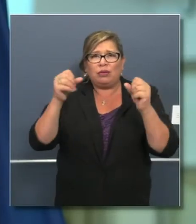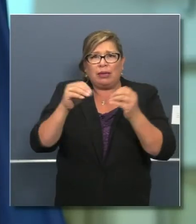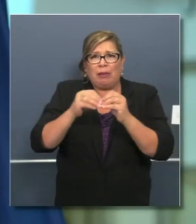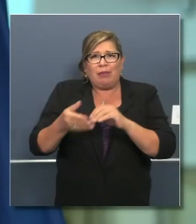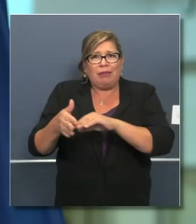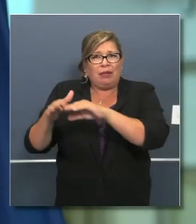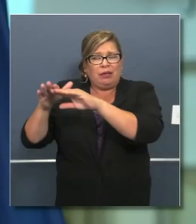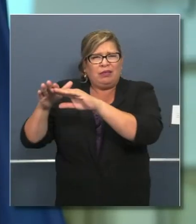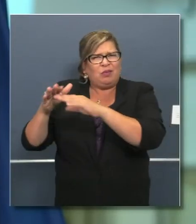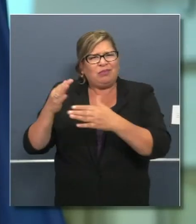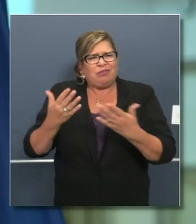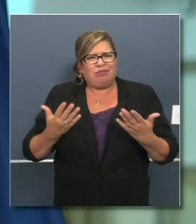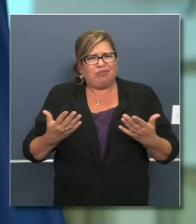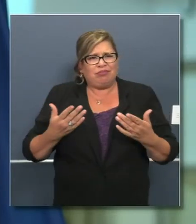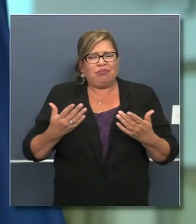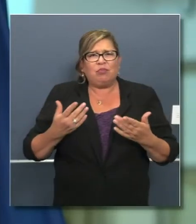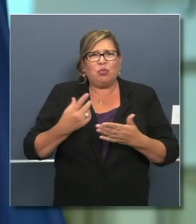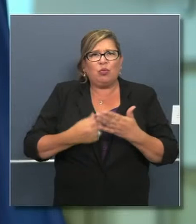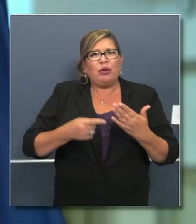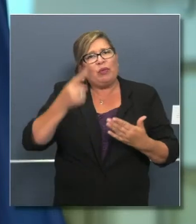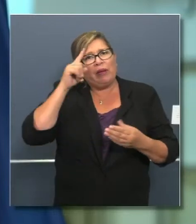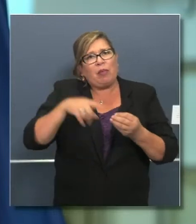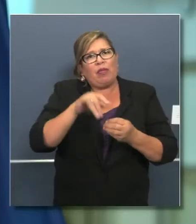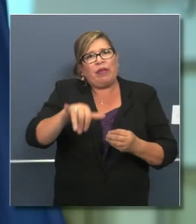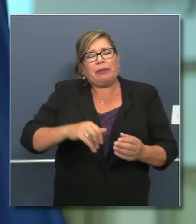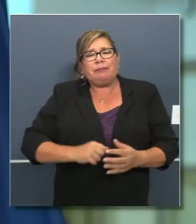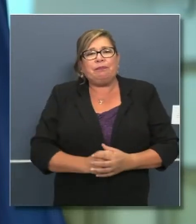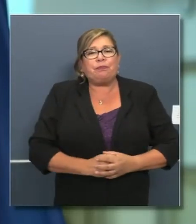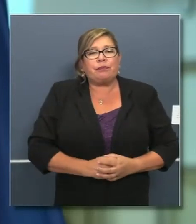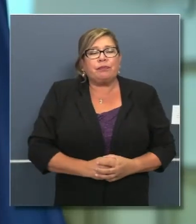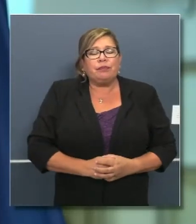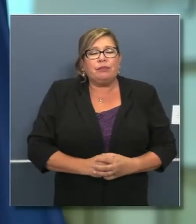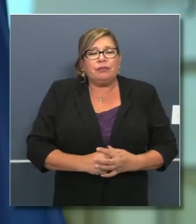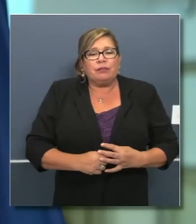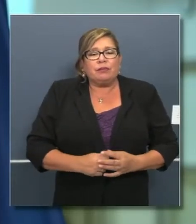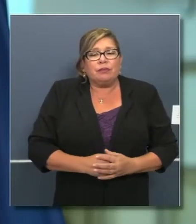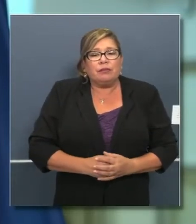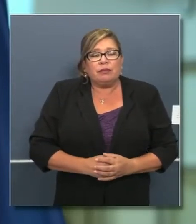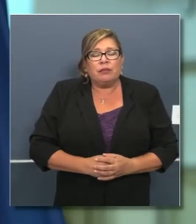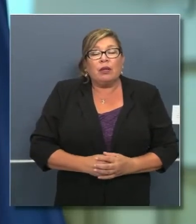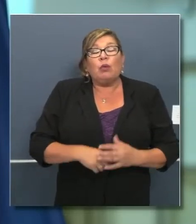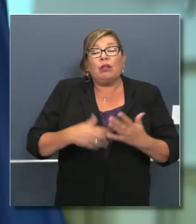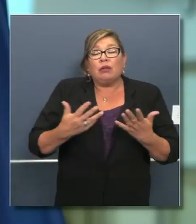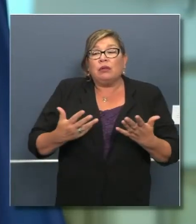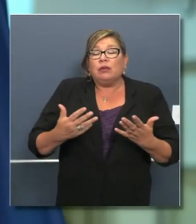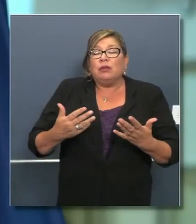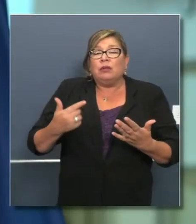that data the numbers are still coming in again I mentioned the outset that a lot of these protests